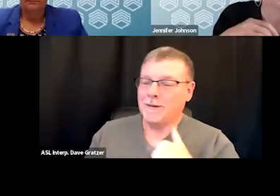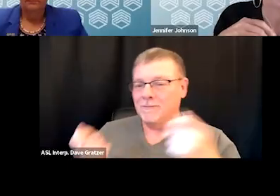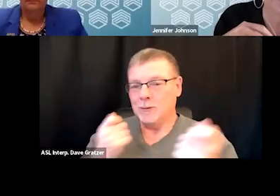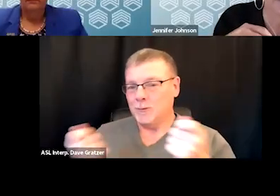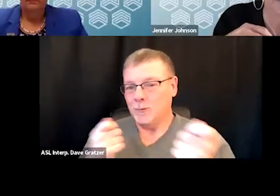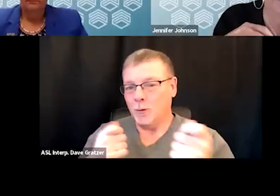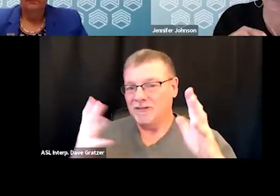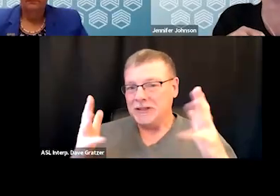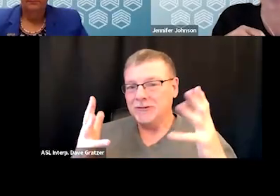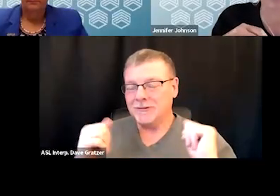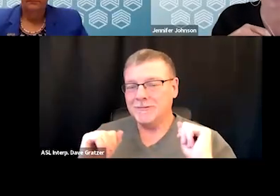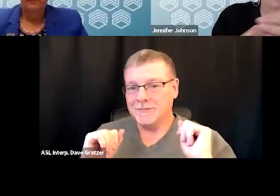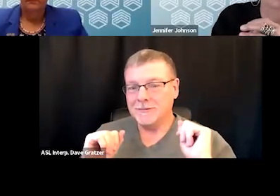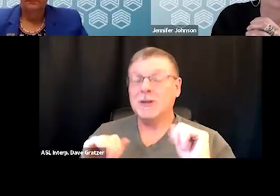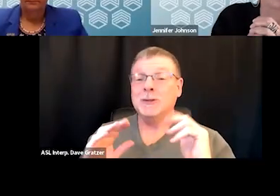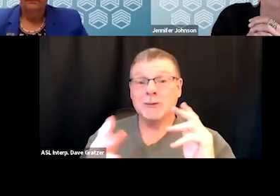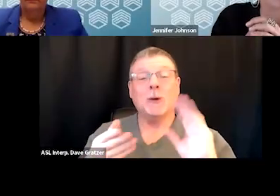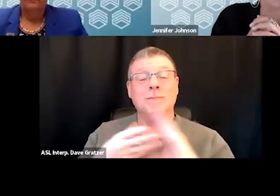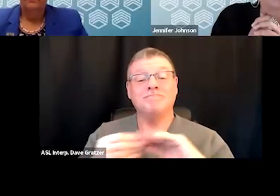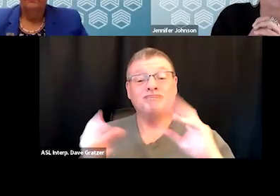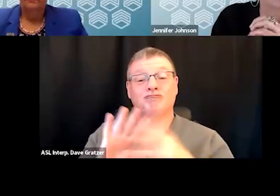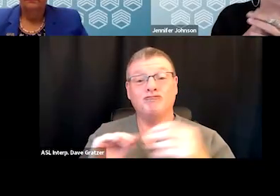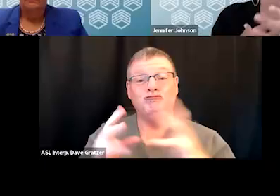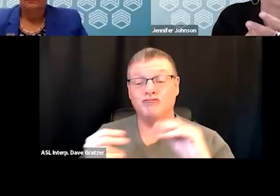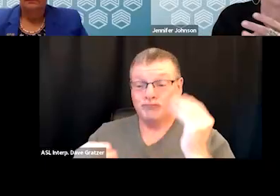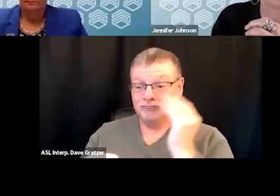So being a narrator is, is important.